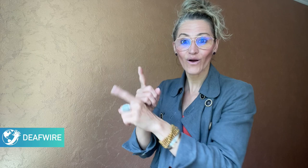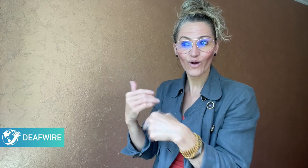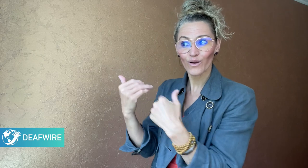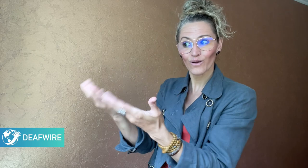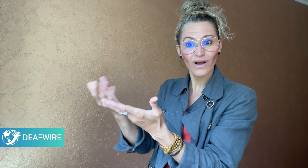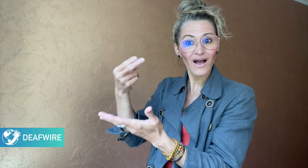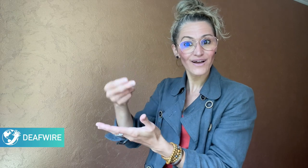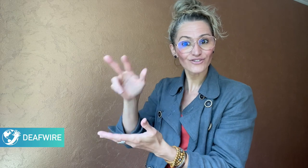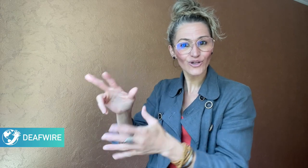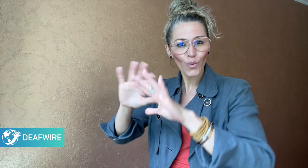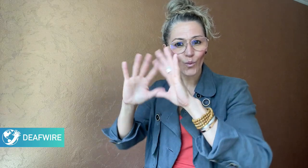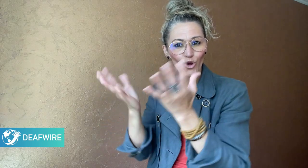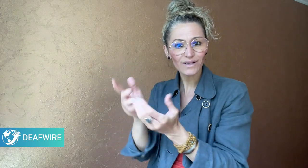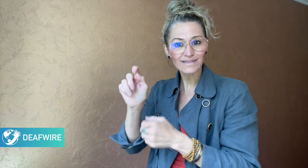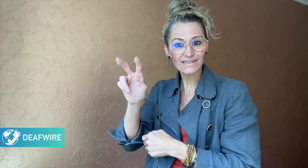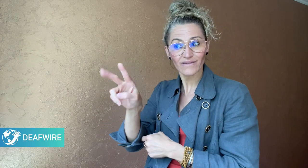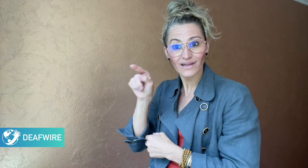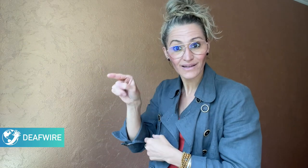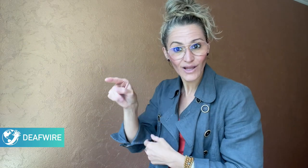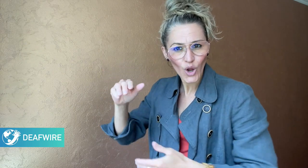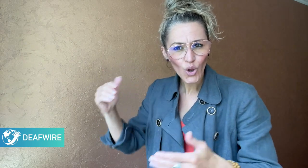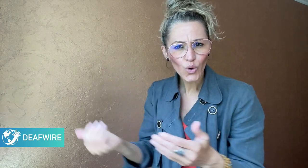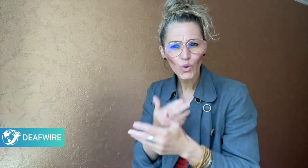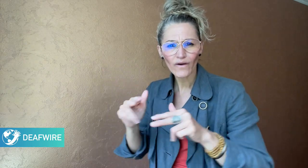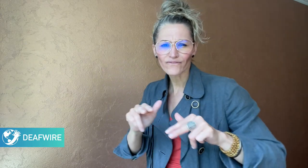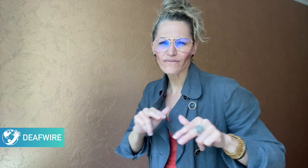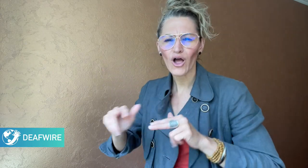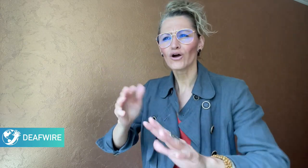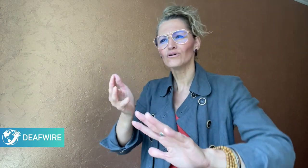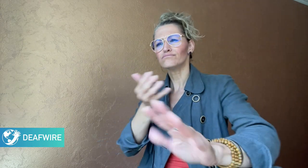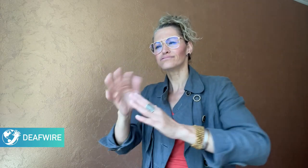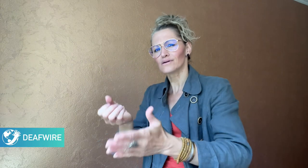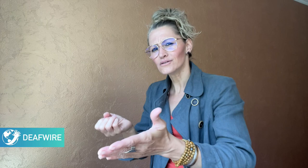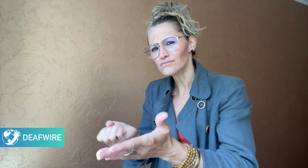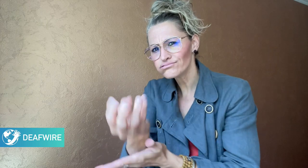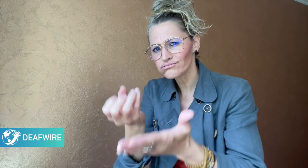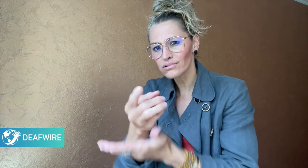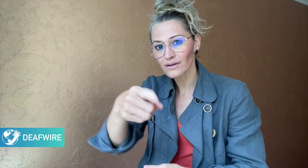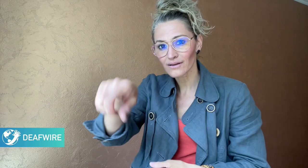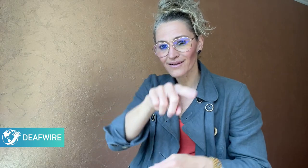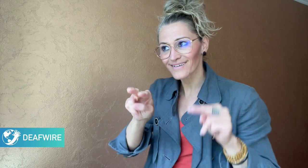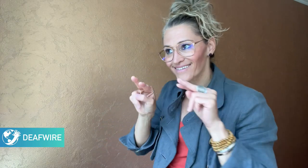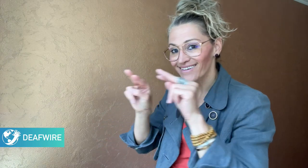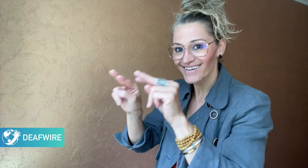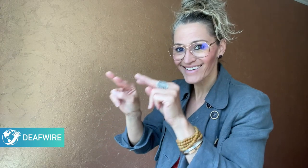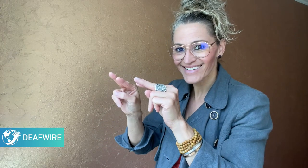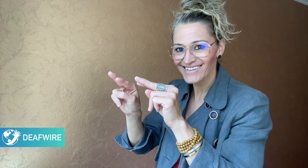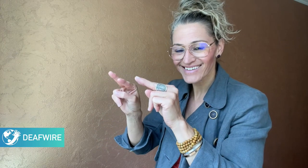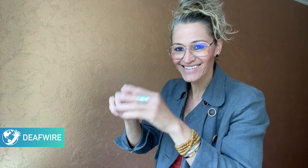H3 World TV to get new video updates!